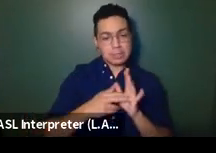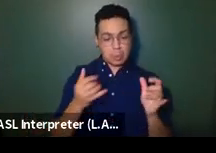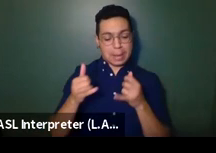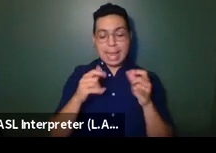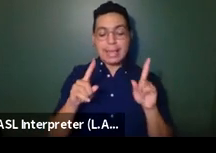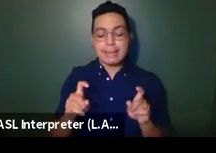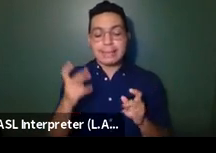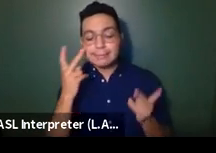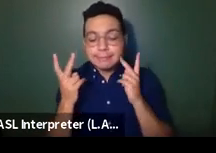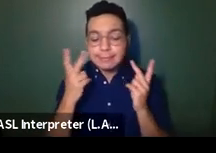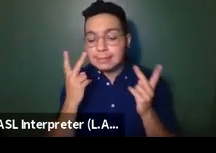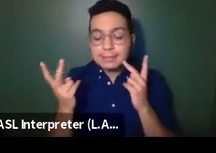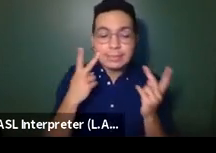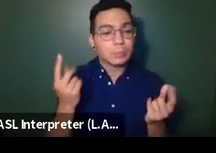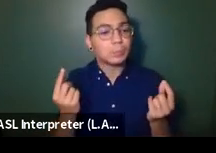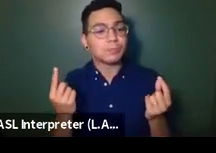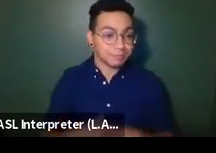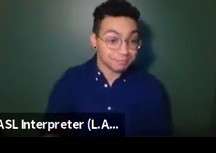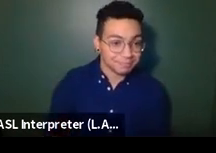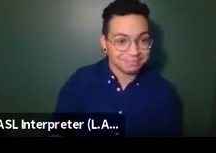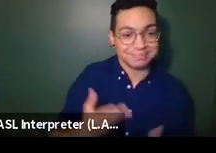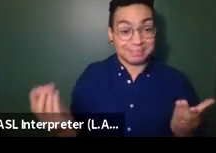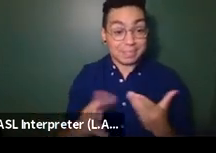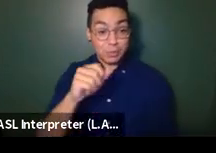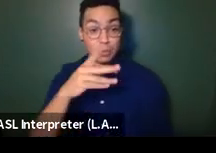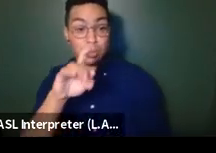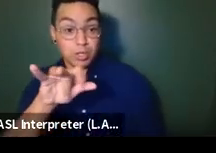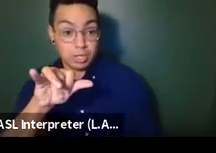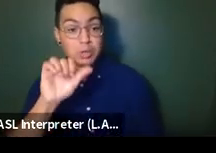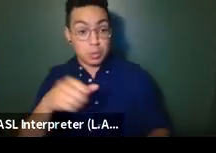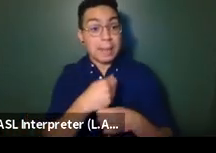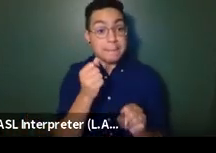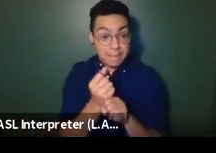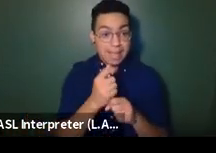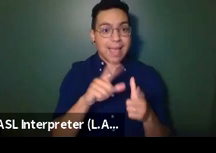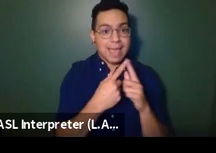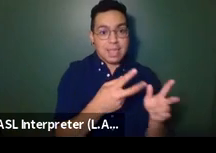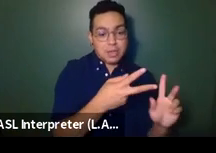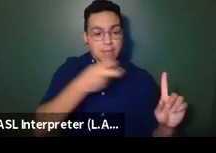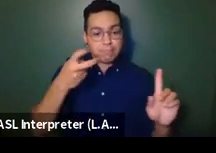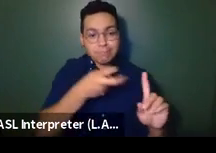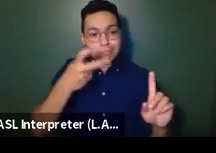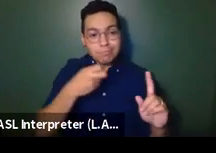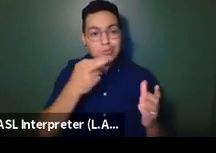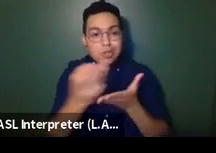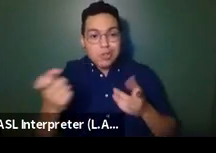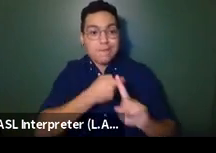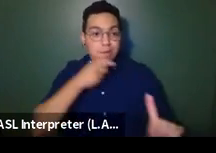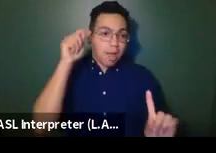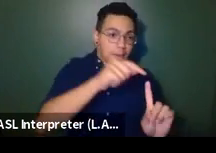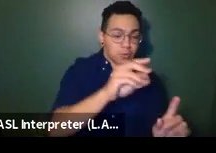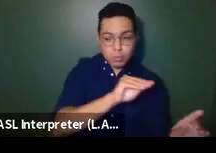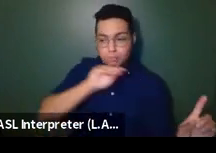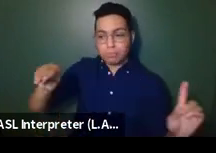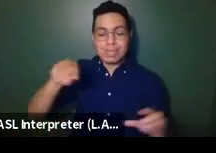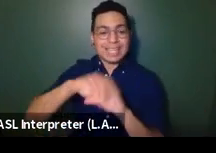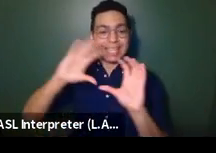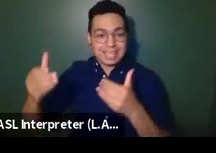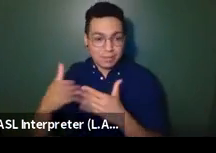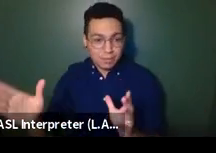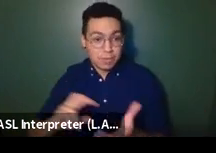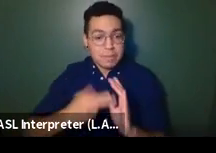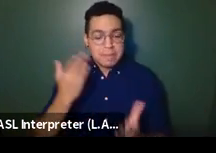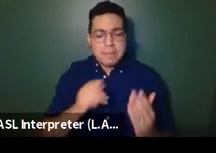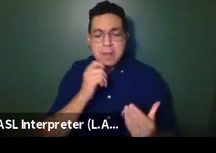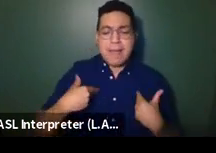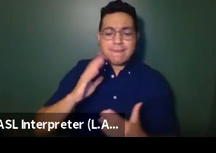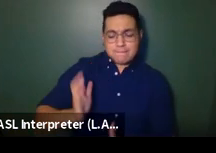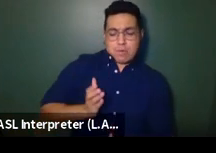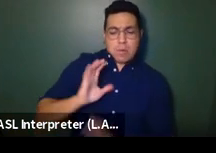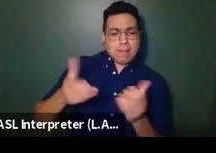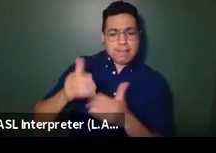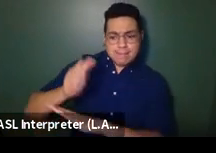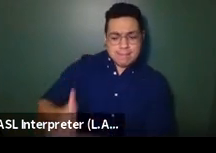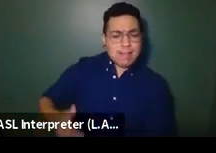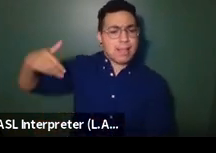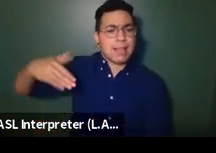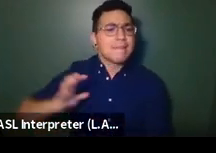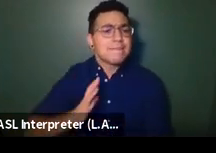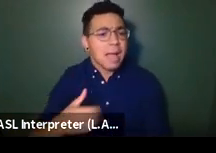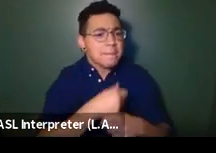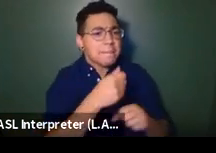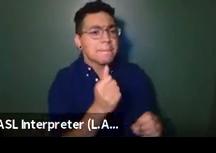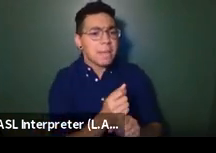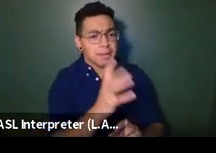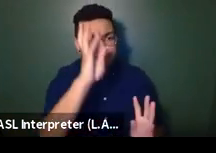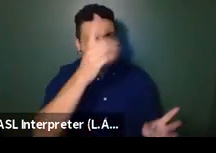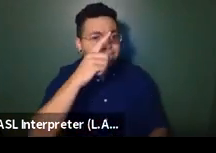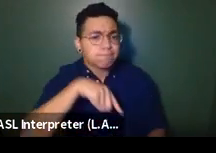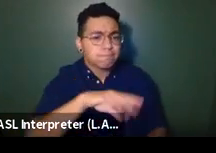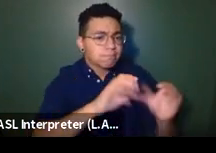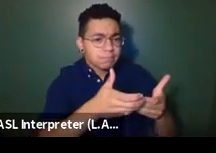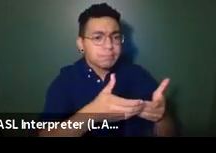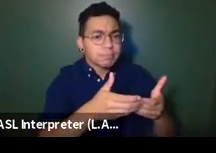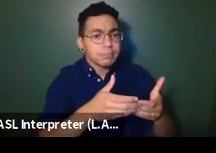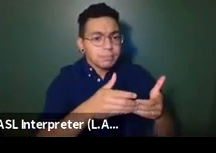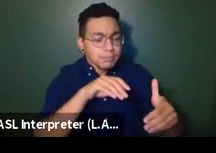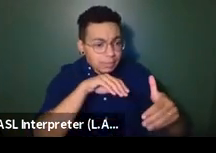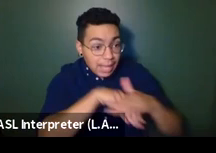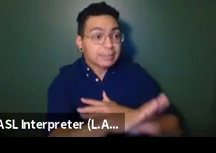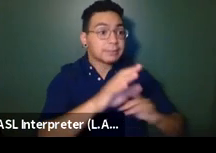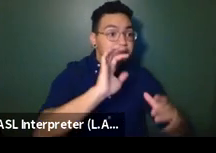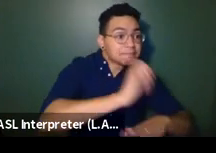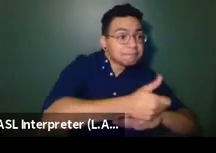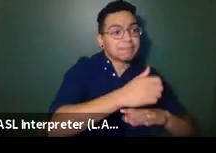ESD 189 - Amy Colburn: In school edgy. You can create a sandbox. And then you can pull resources from that sandbox to use in a class. So even if you don't have all of your formal classes set yet, you could create if you have access to your school a G account, you could create a sandbox and start creating content.